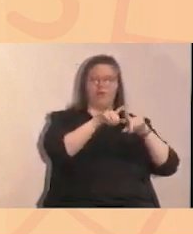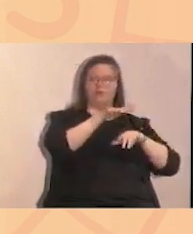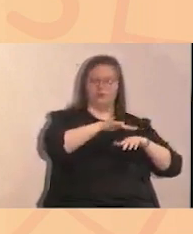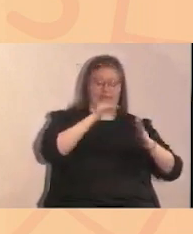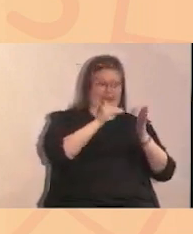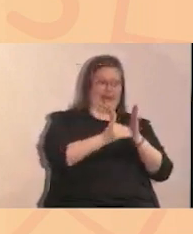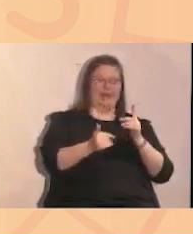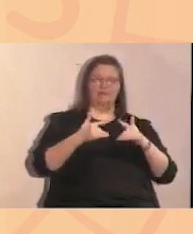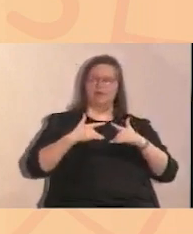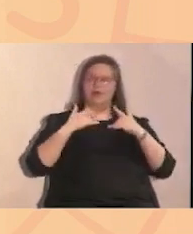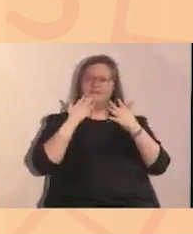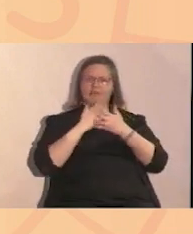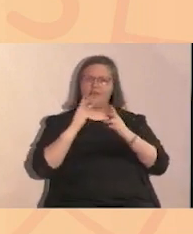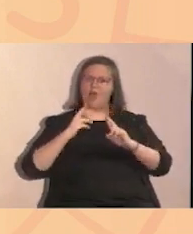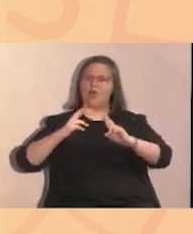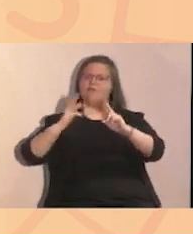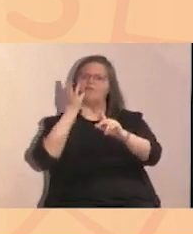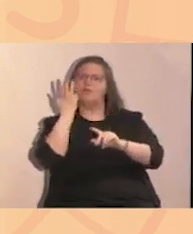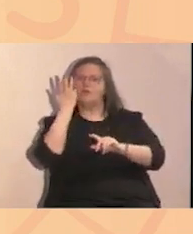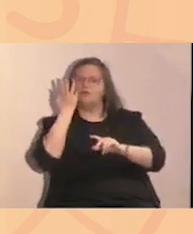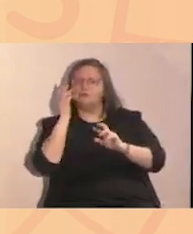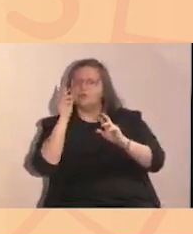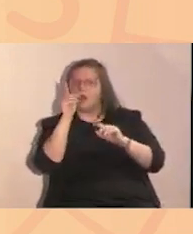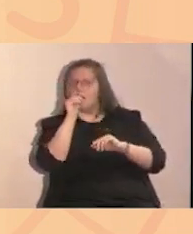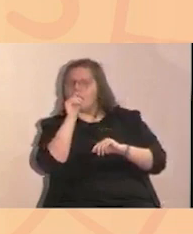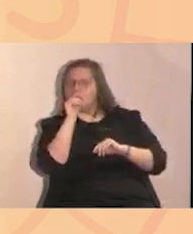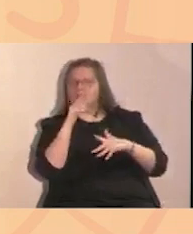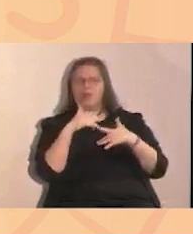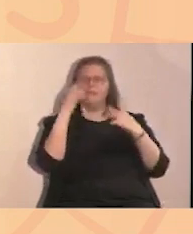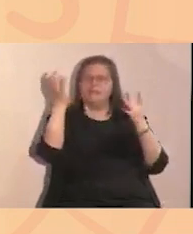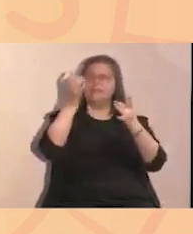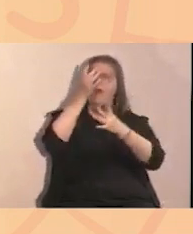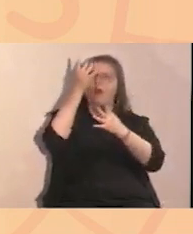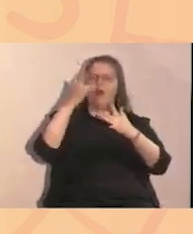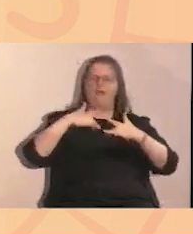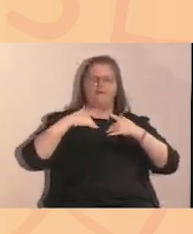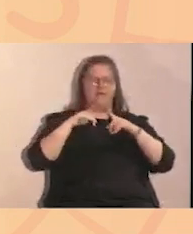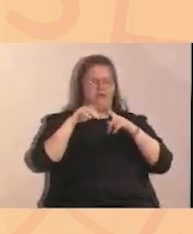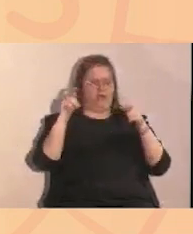And I feel incredibly hopeful about what the future might look like. It feels bright and it feels like change is really afoot.